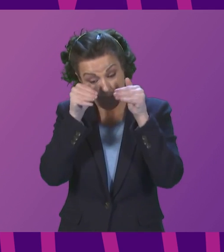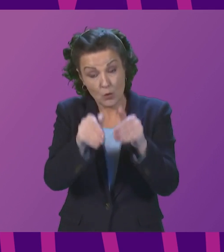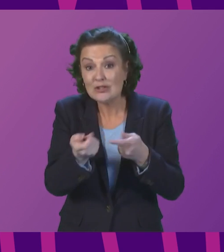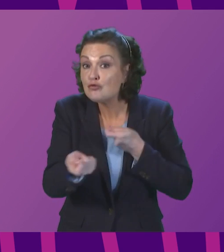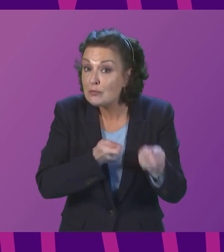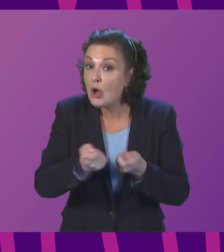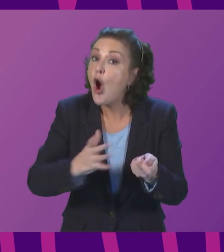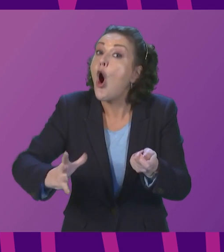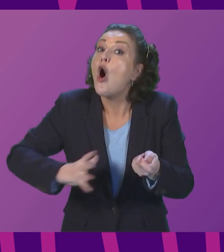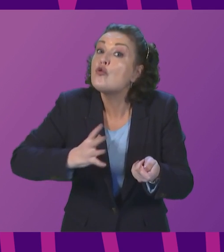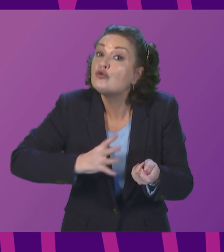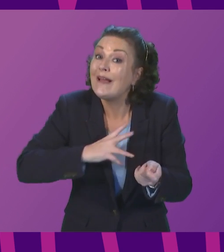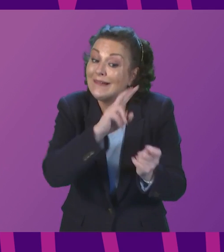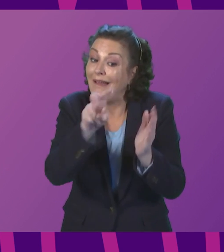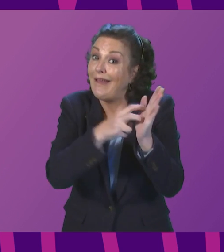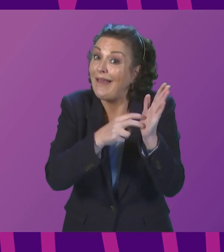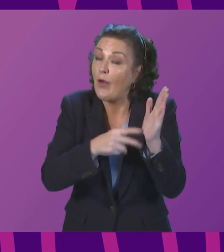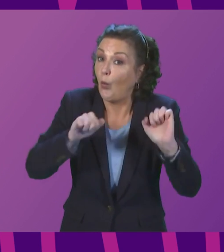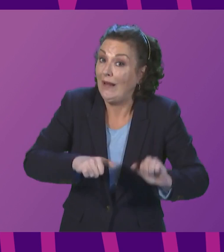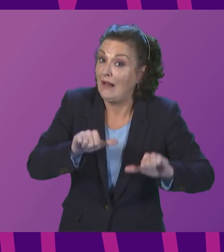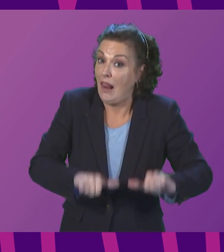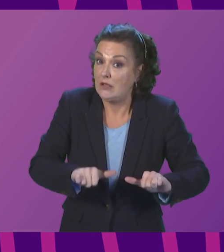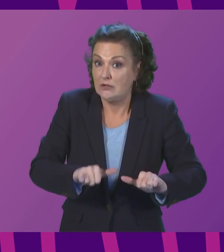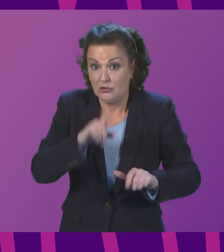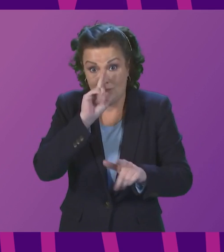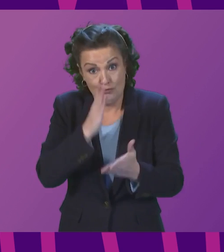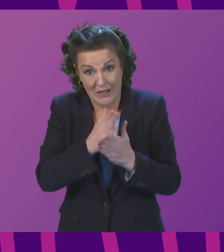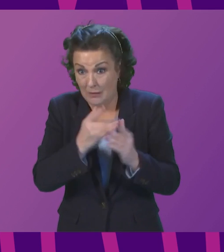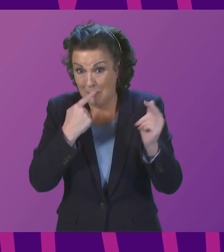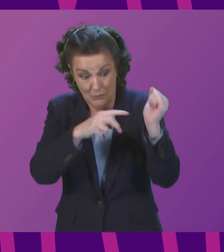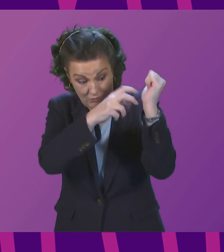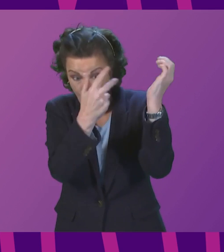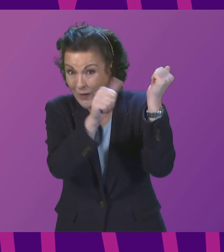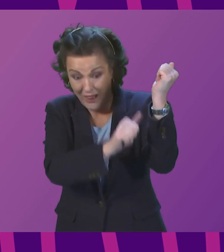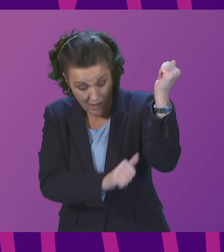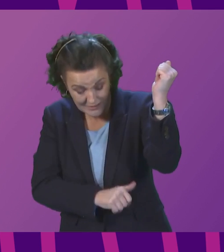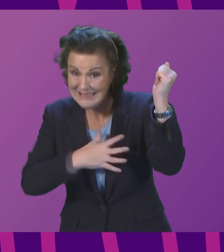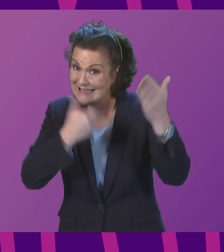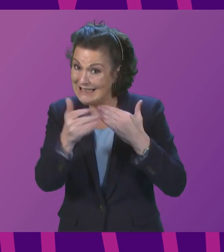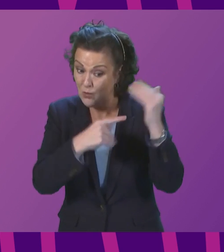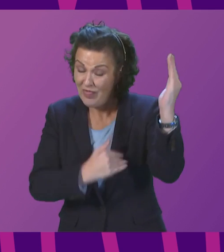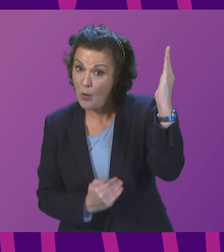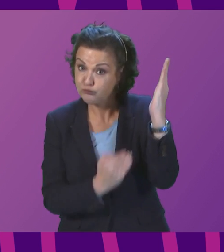those who are already on CAMHS waiting lists, in order to tackle the longest waits. We are working closely with all national health service boards, particularly those with the